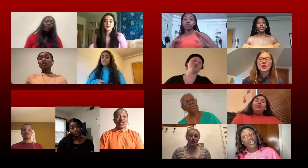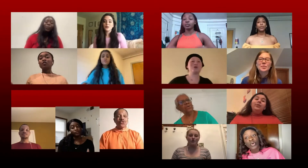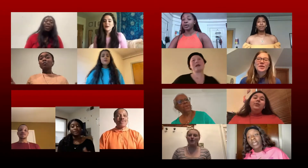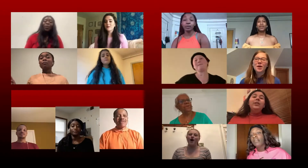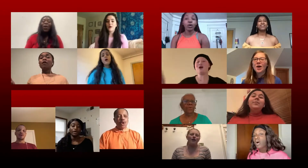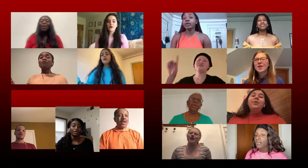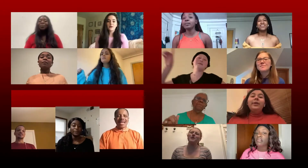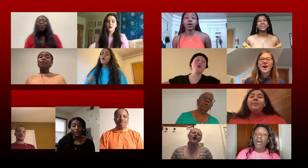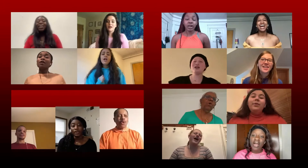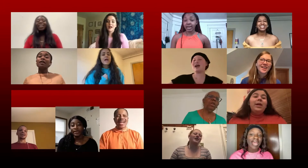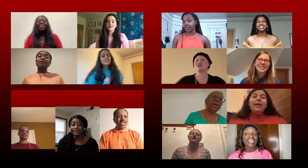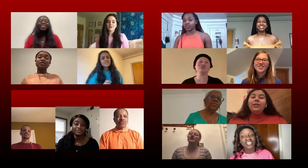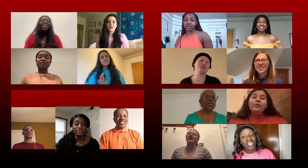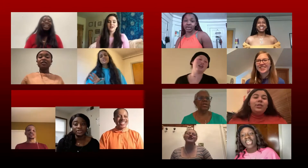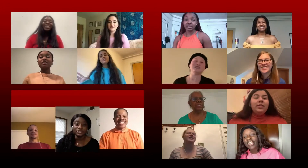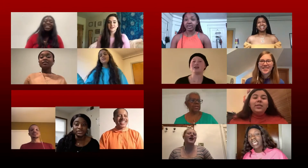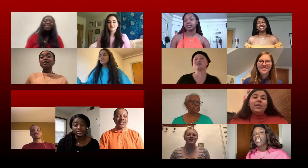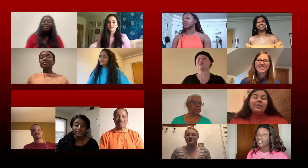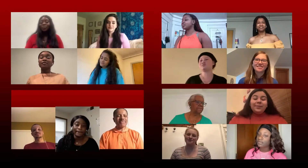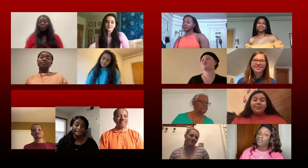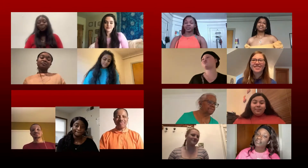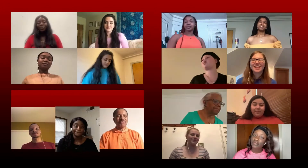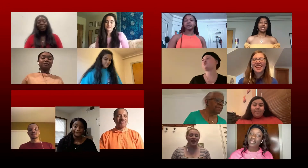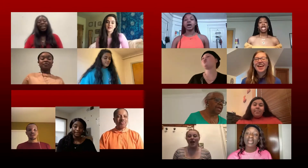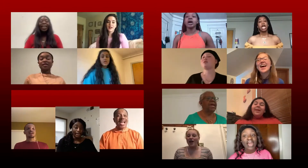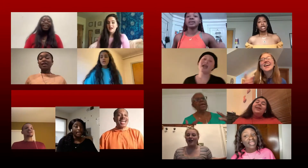To be more and more like You, Jesus